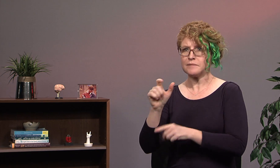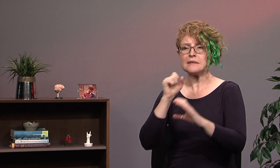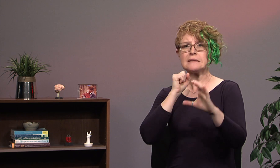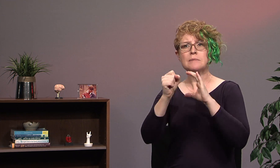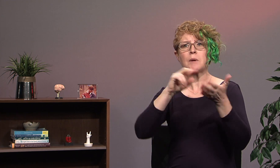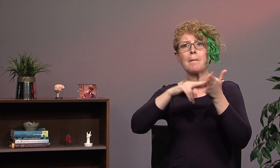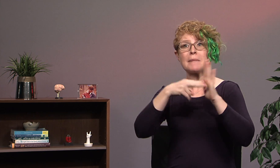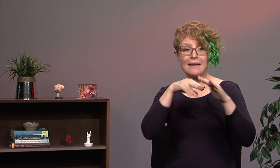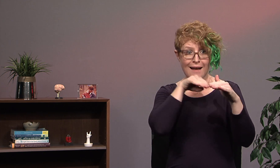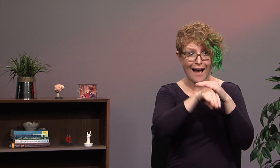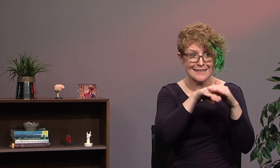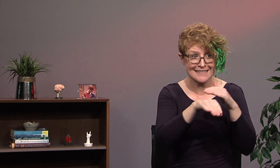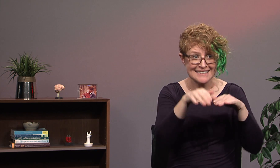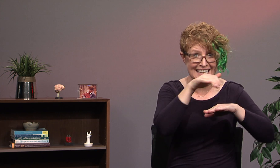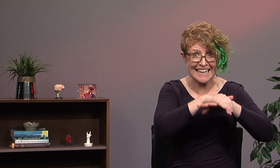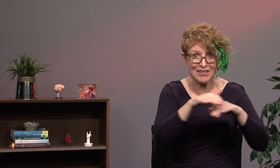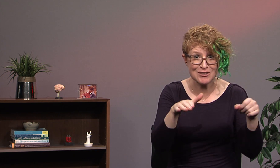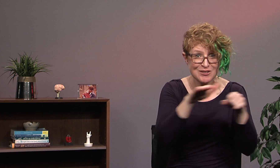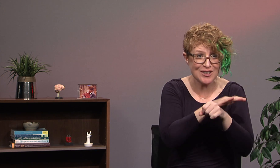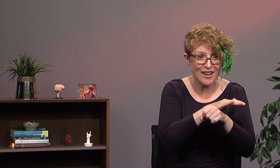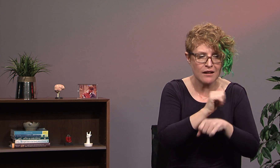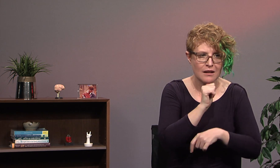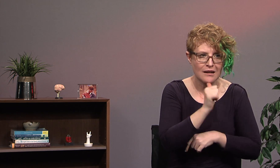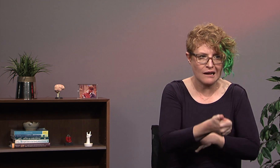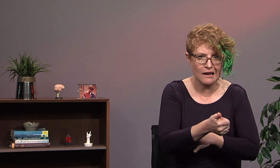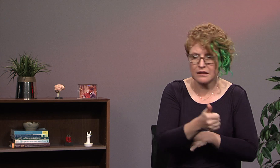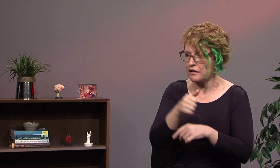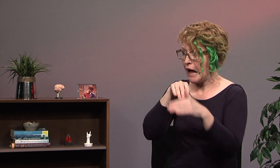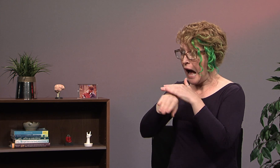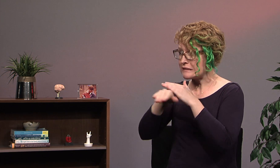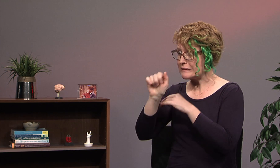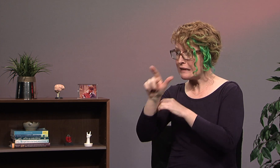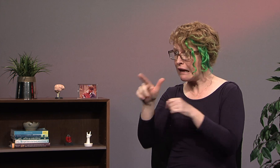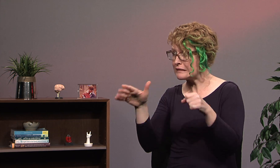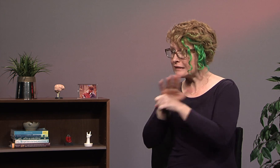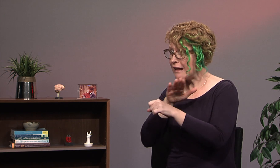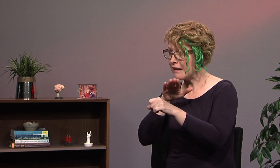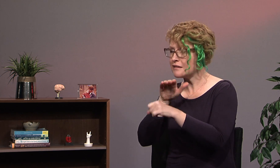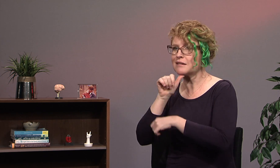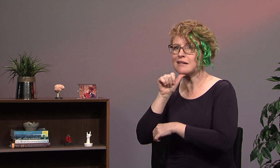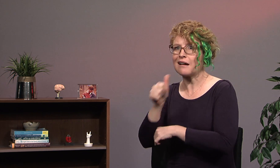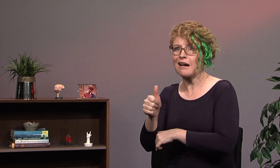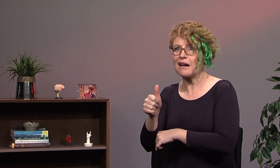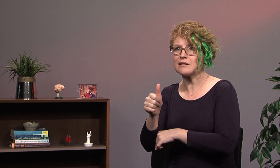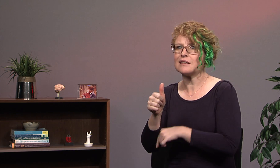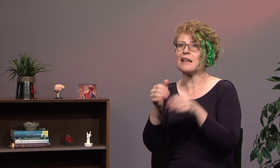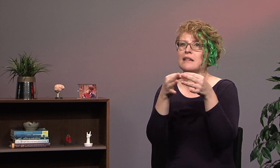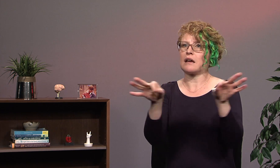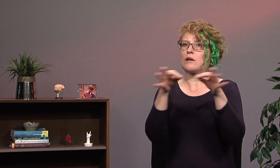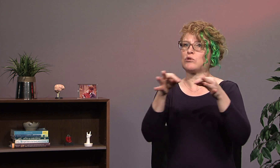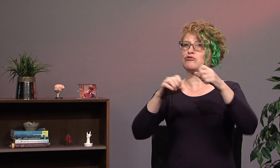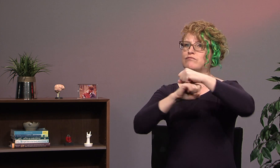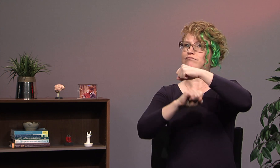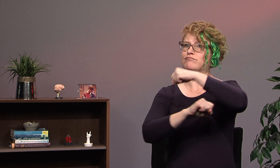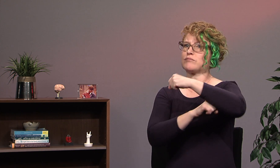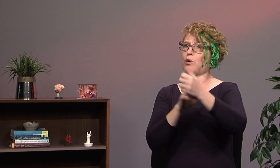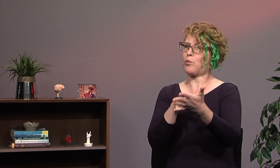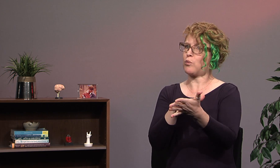because SimCom uses a signing system to support English, not ASL. So, without clear access to spoken English, nor clear access to learning ASL,